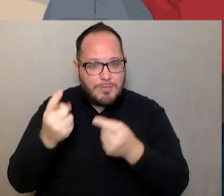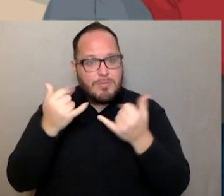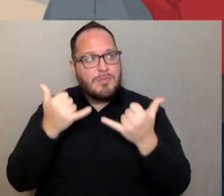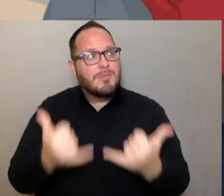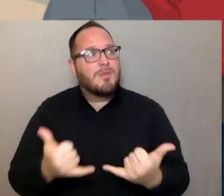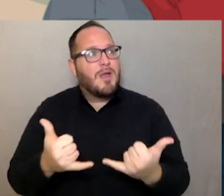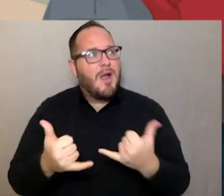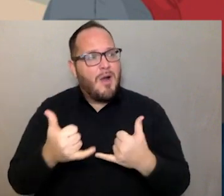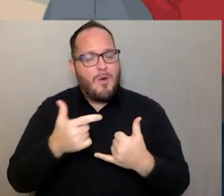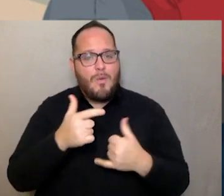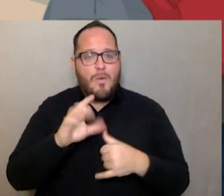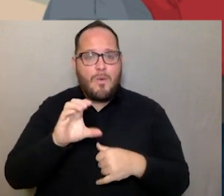NOW WITH THE ARRIVAL OF THE